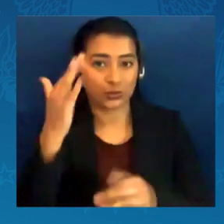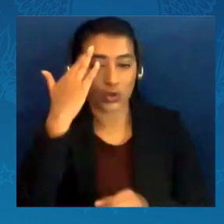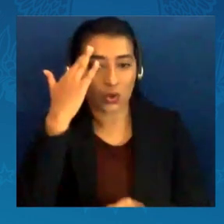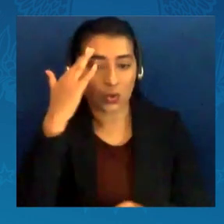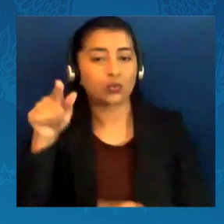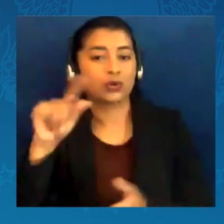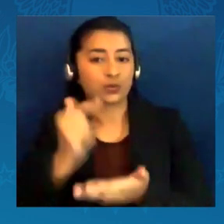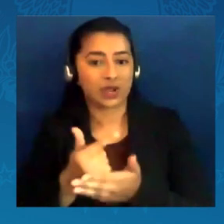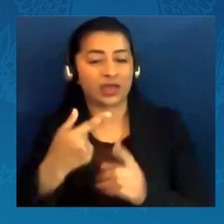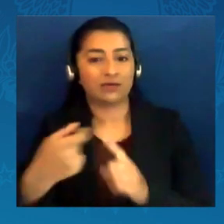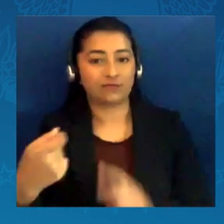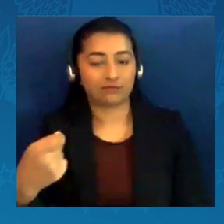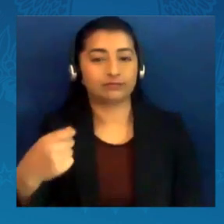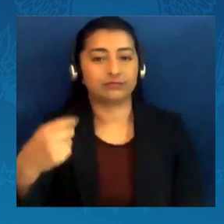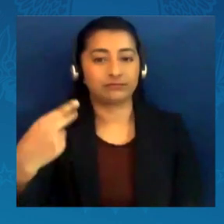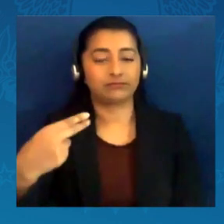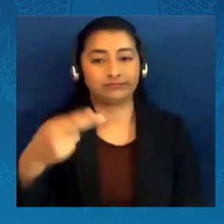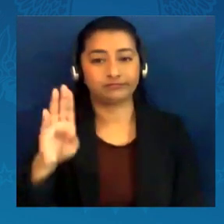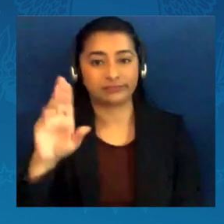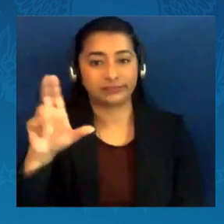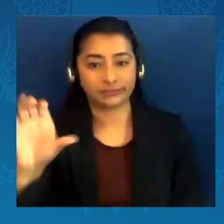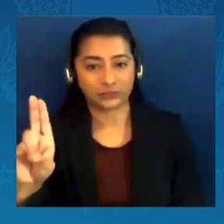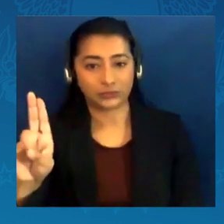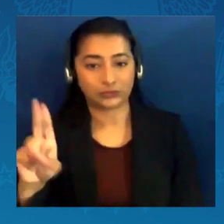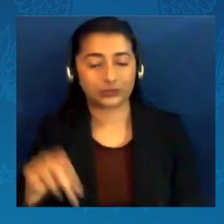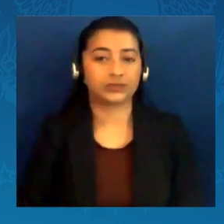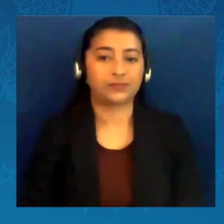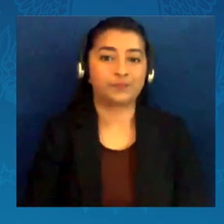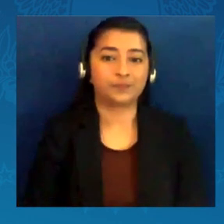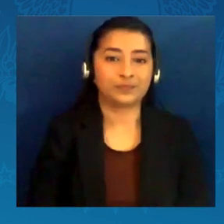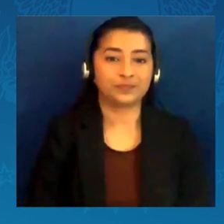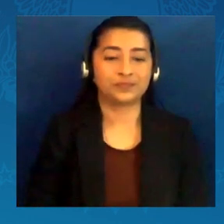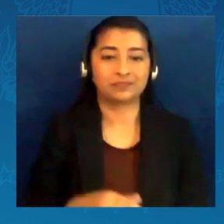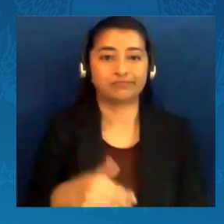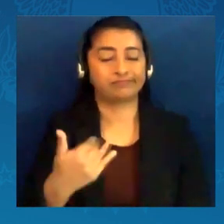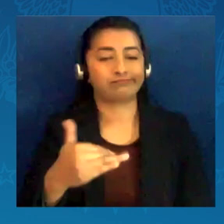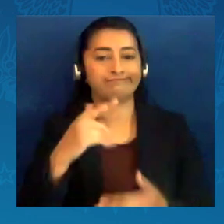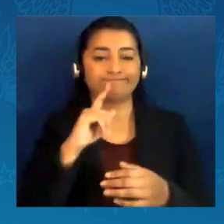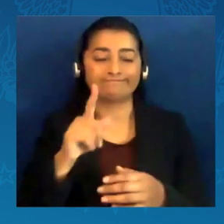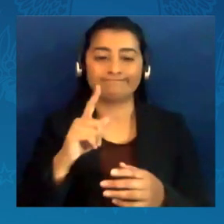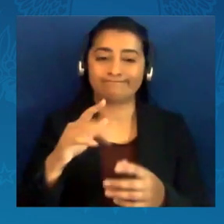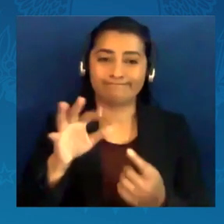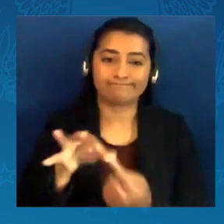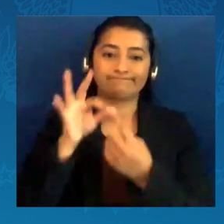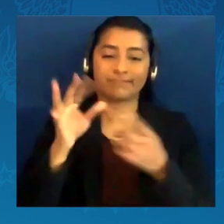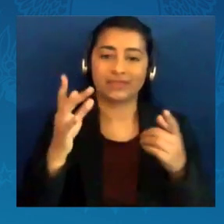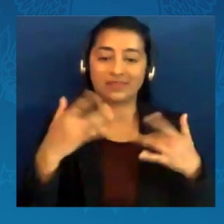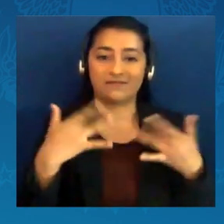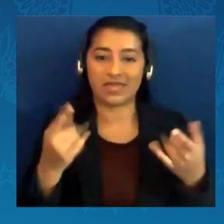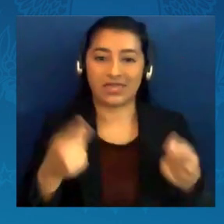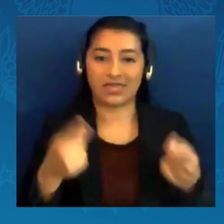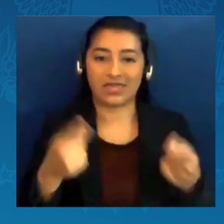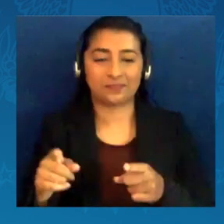So this is a seminal moment all around. And I know we will have a wonderful conversation with that. As always, it is a pleasure